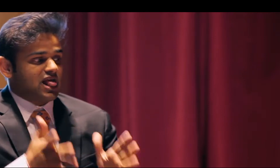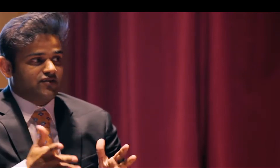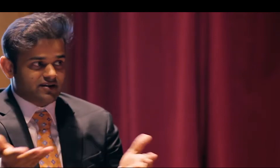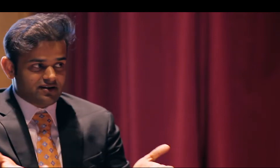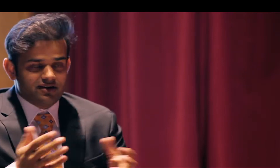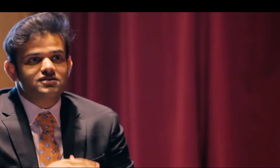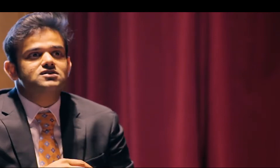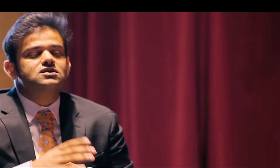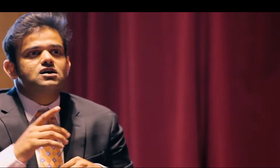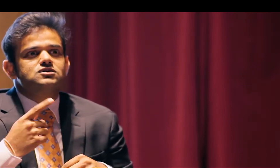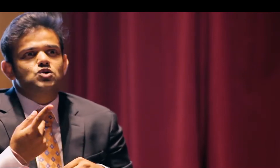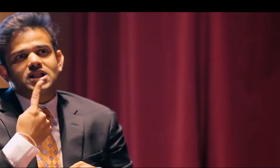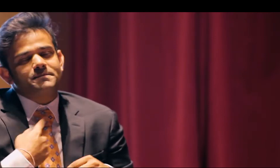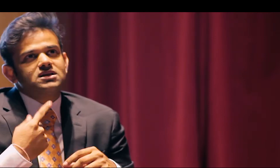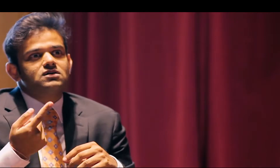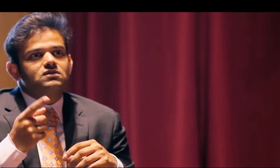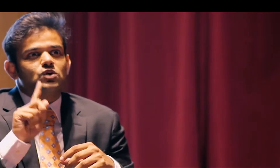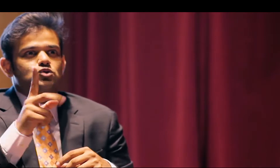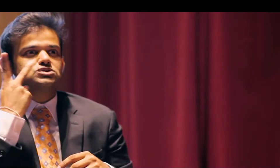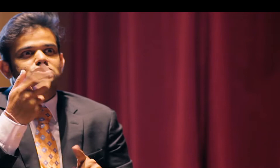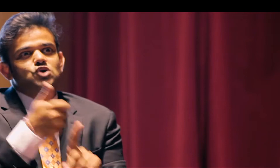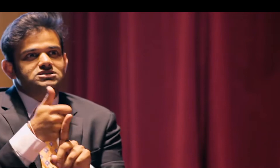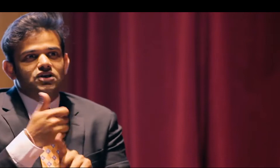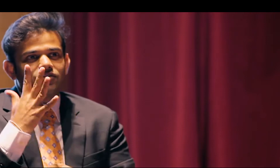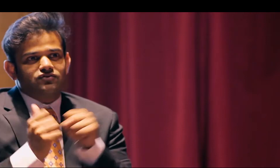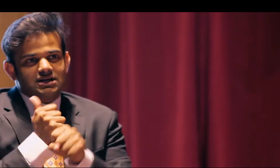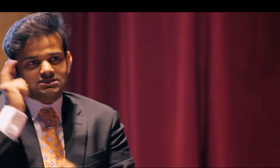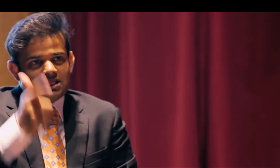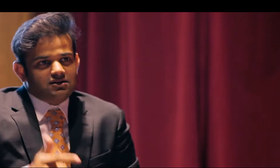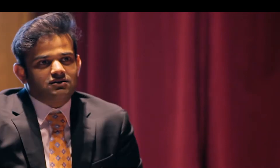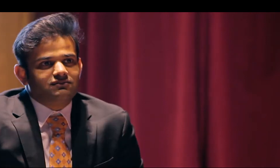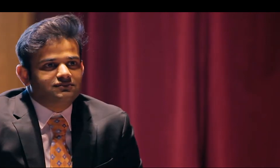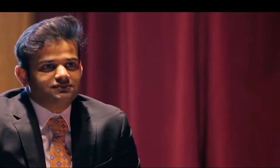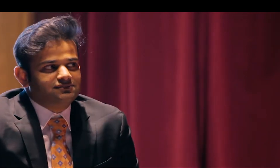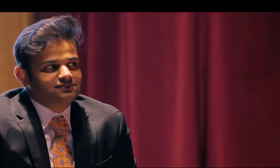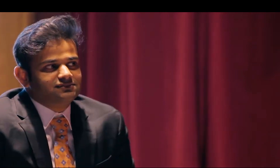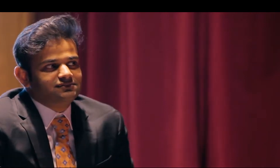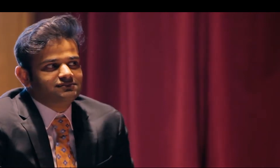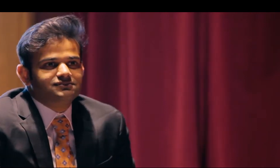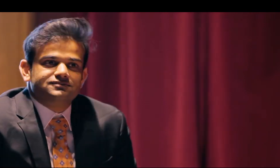So, we have two minutes left. Tell me, where do you see yourself in five years?